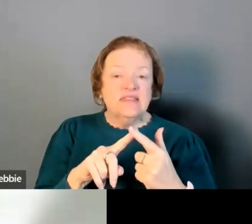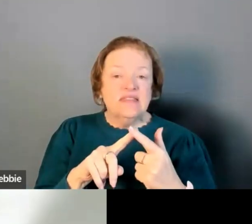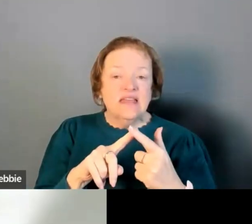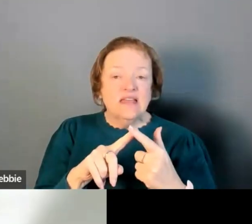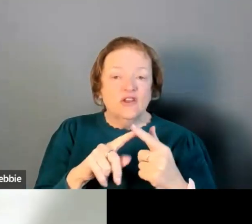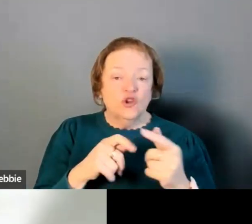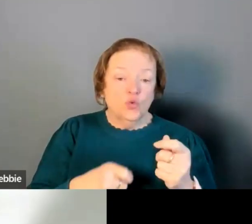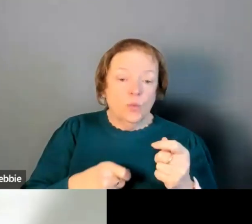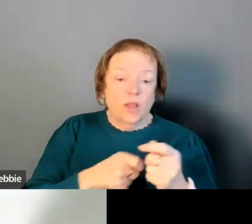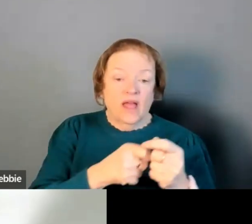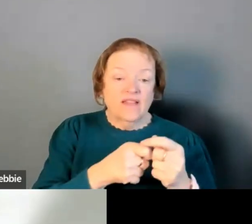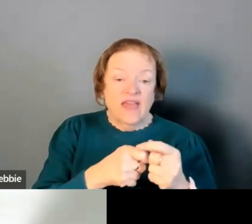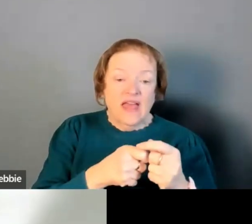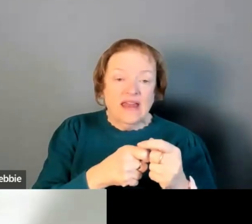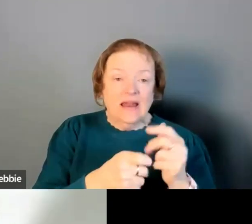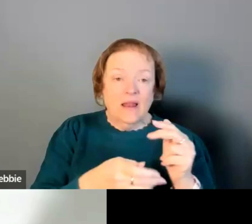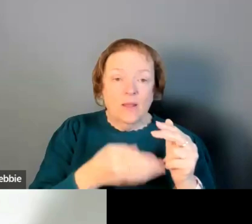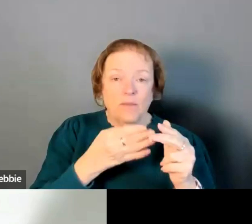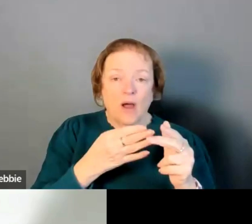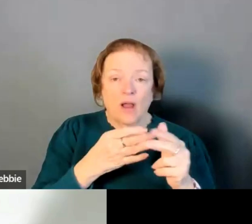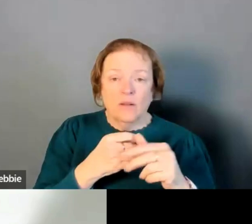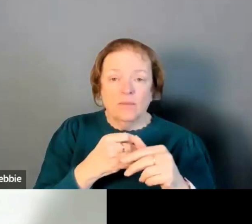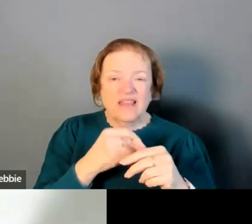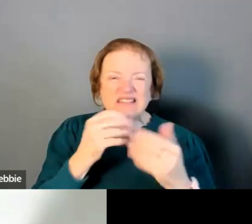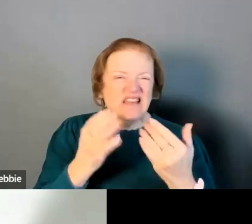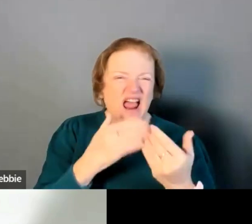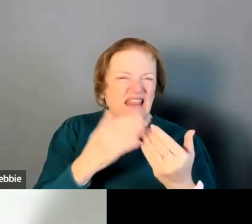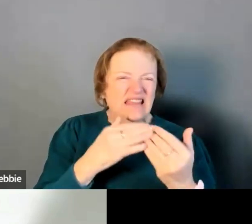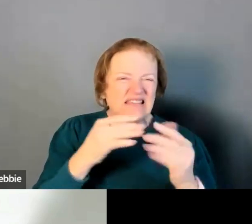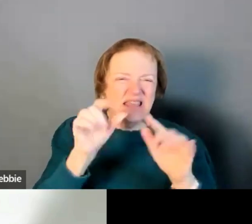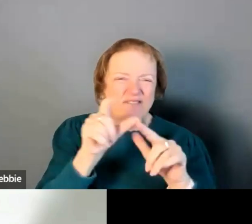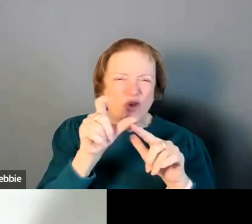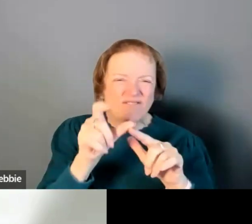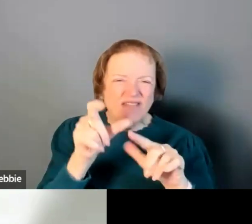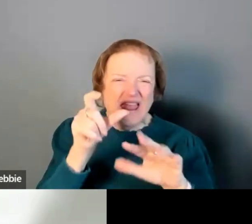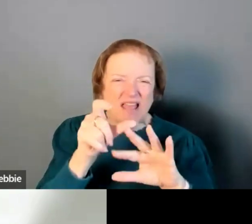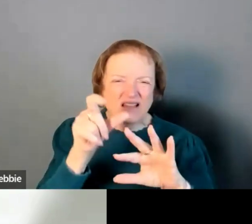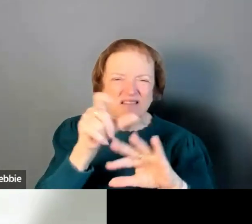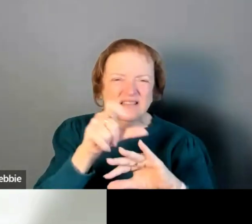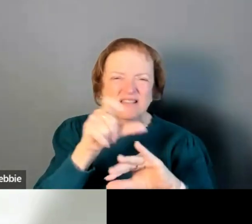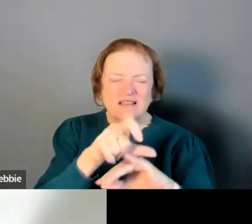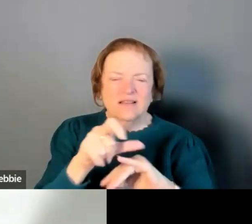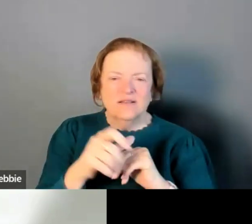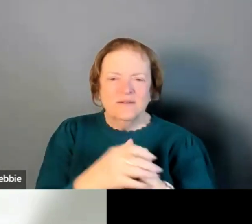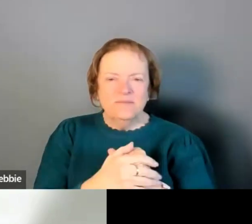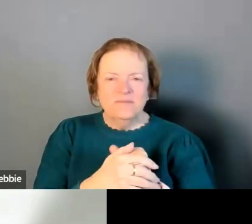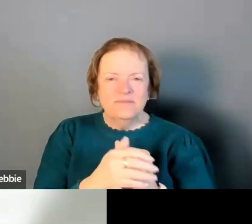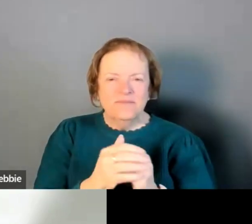Hold on, I got these new nails, and I have to figure them out.